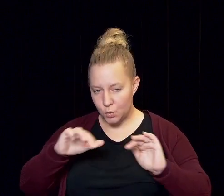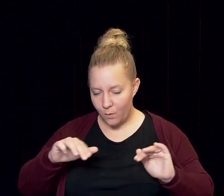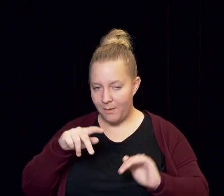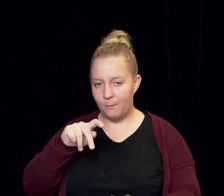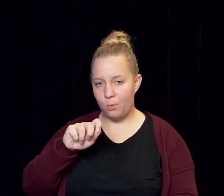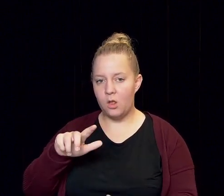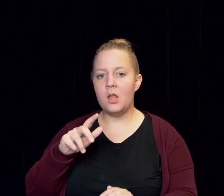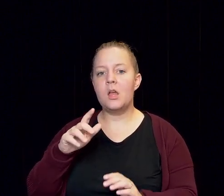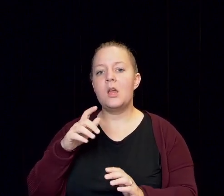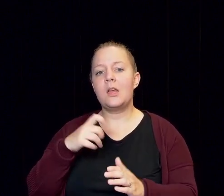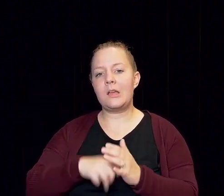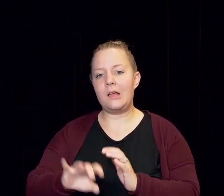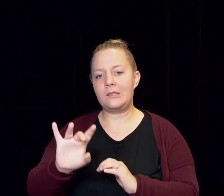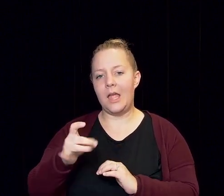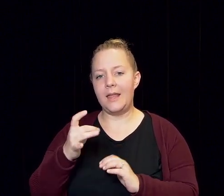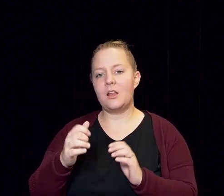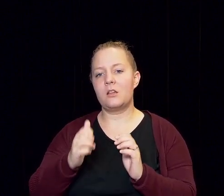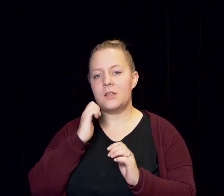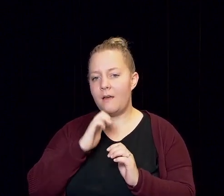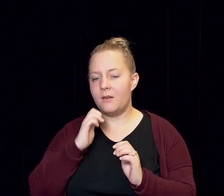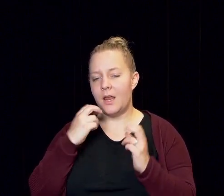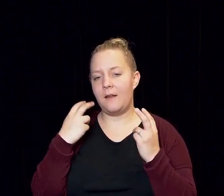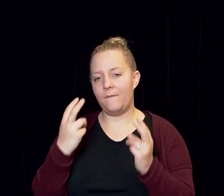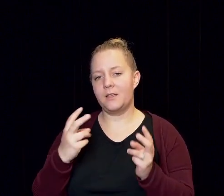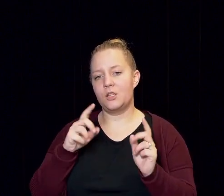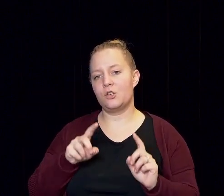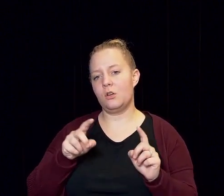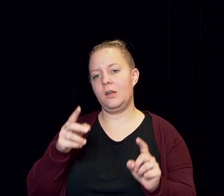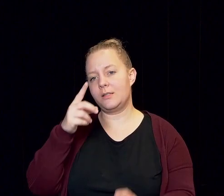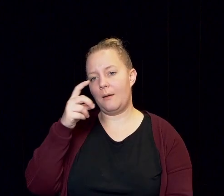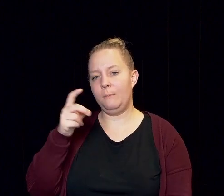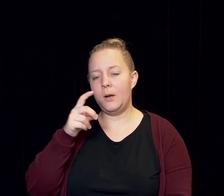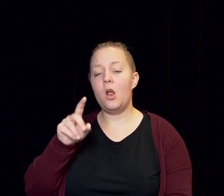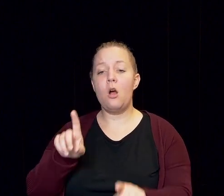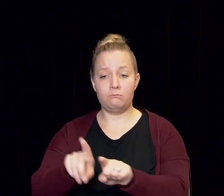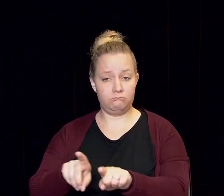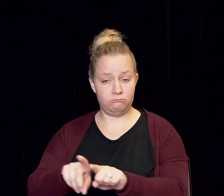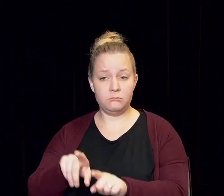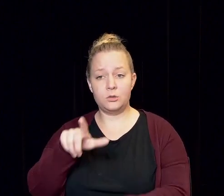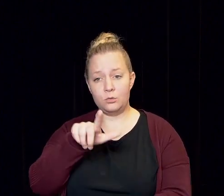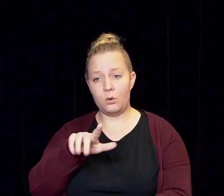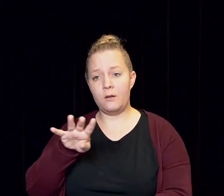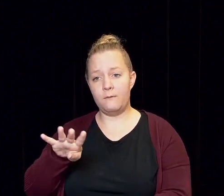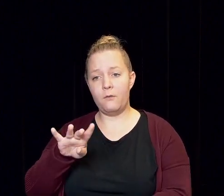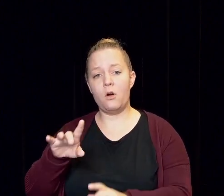to visit during the summer. And also, there's a $24 yearly registration fee or maybe like a membership